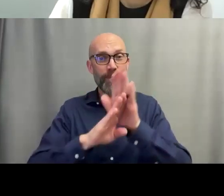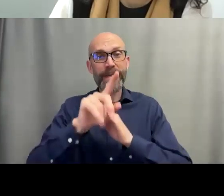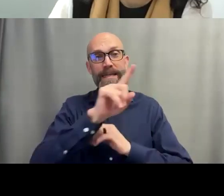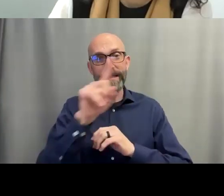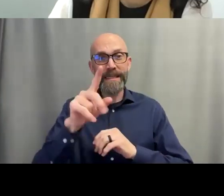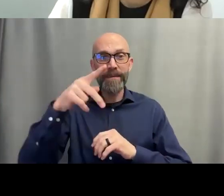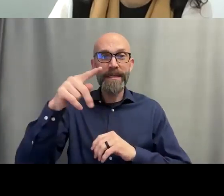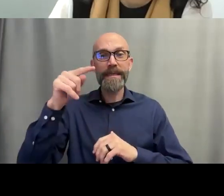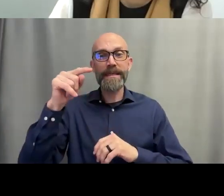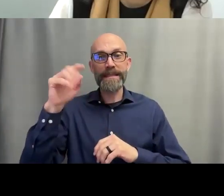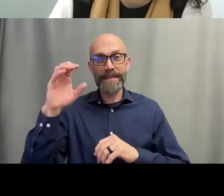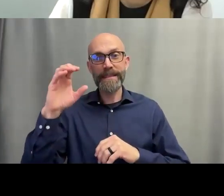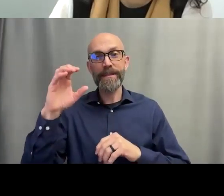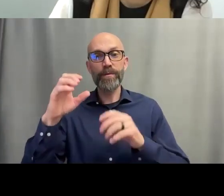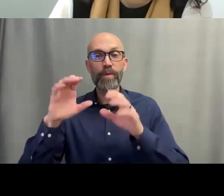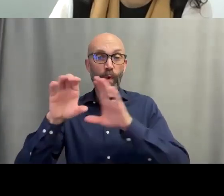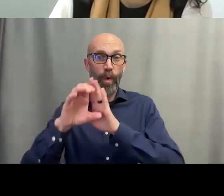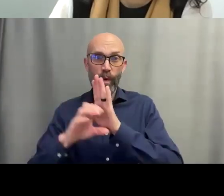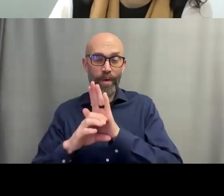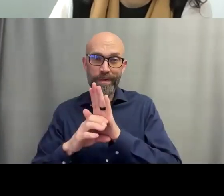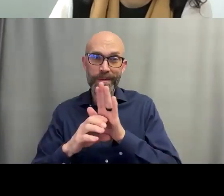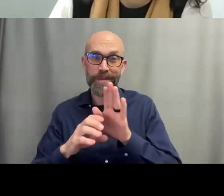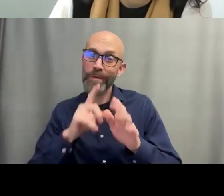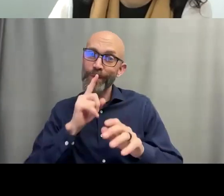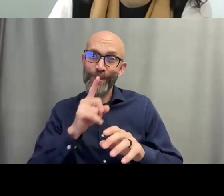You know, not going to lie about that. That is, you know, one reason